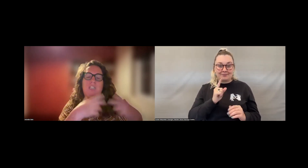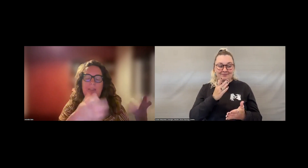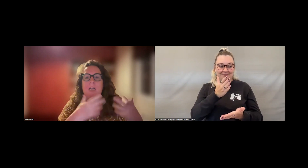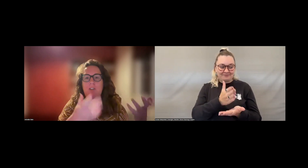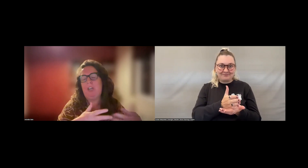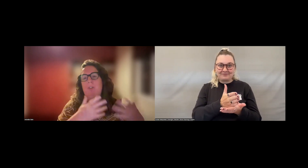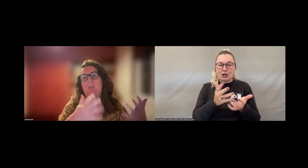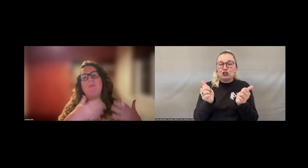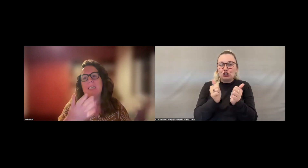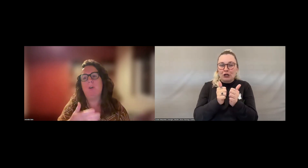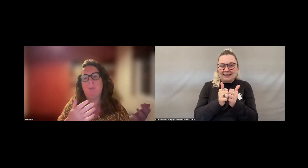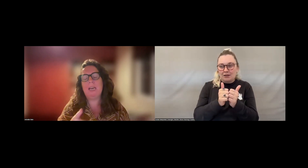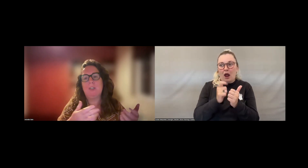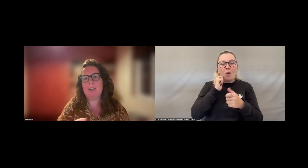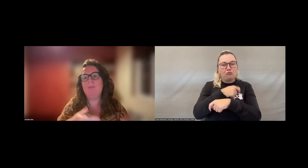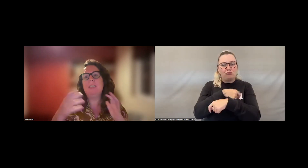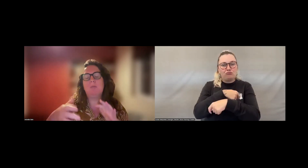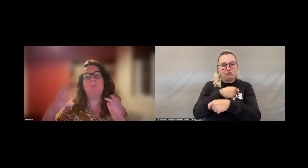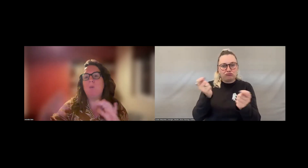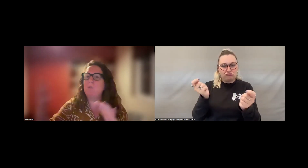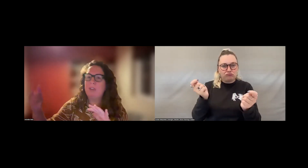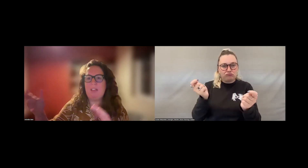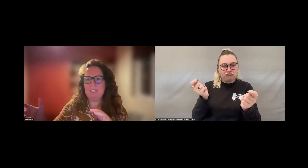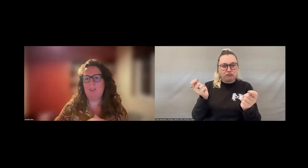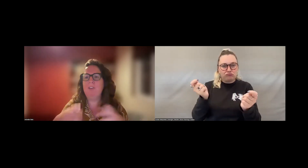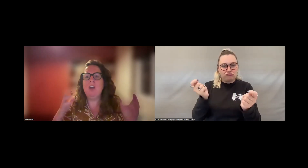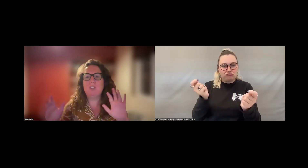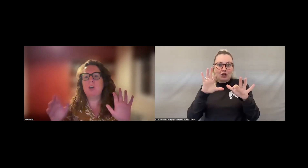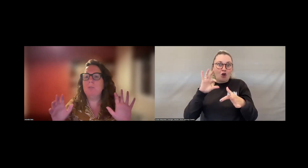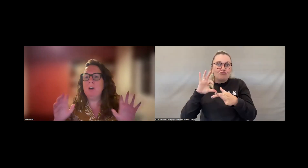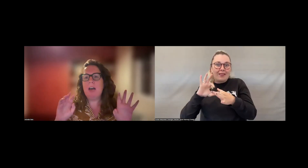sheet I will share with you obviously won't be as relevant, it will be all the other stuff. So,